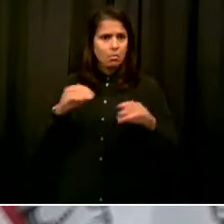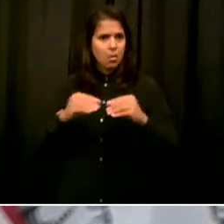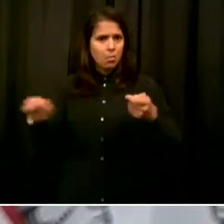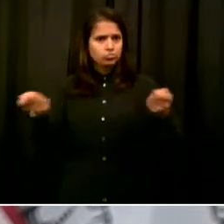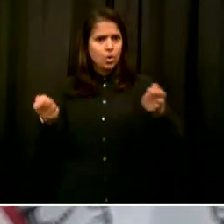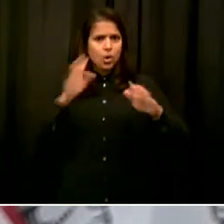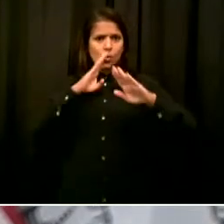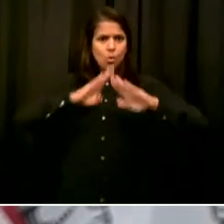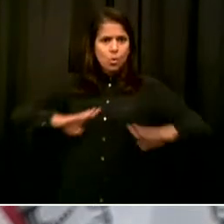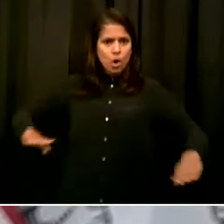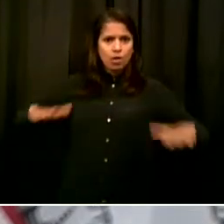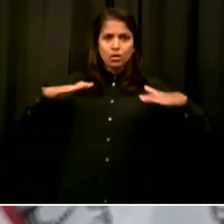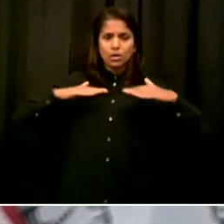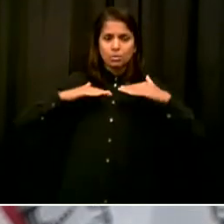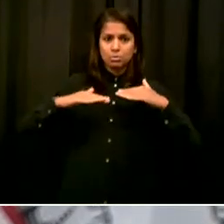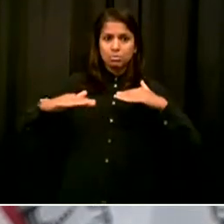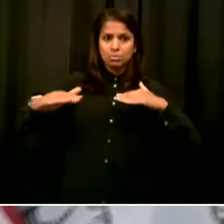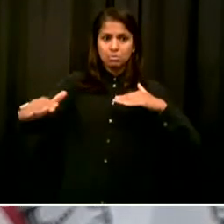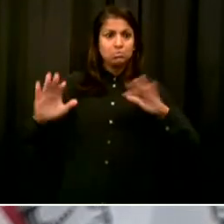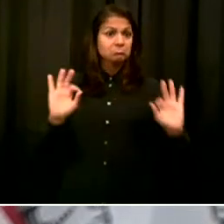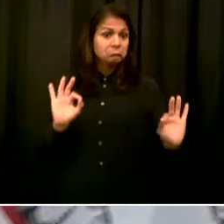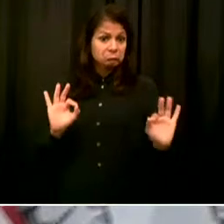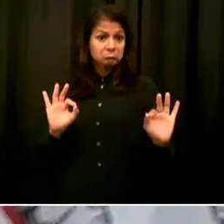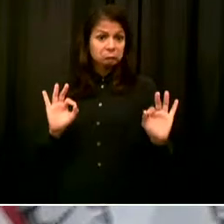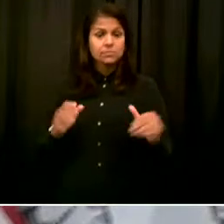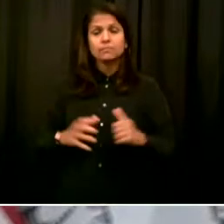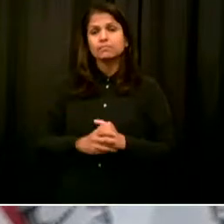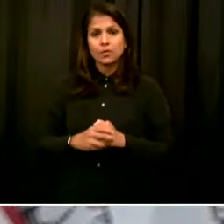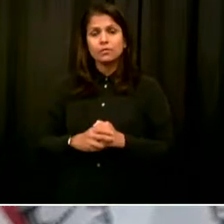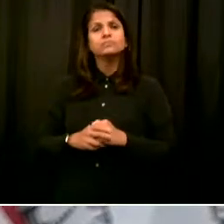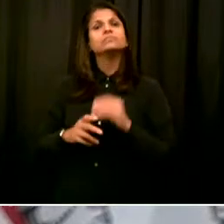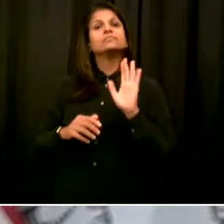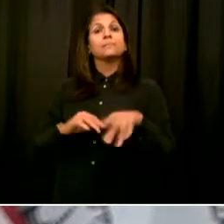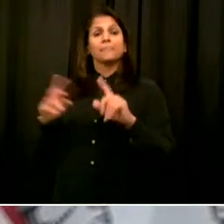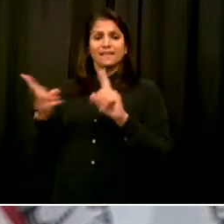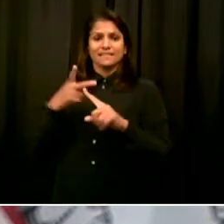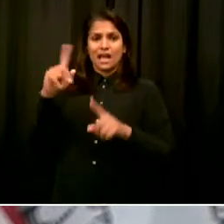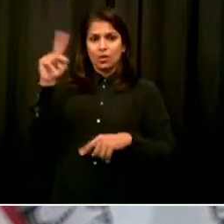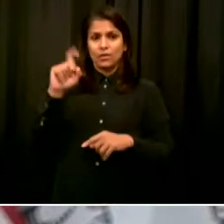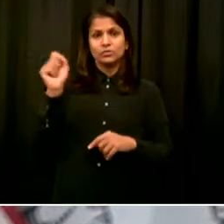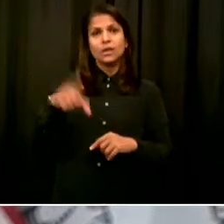GOINGNG TO BE NECESSARY. GO AHEAD.D.